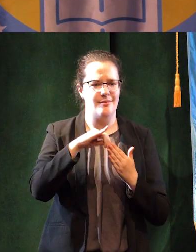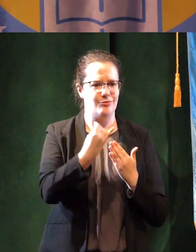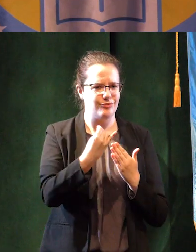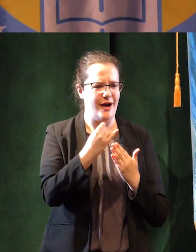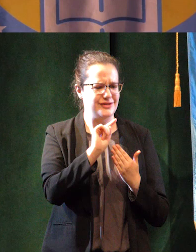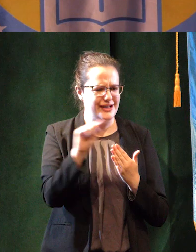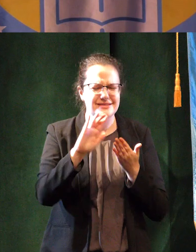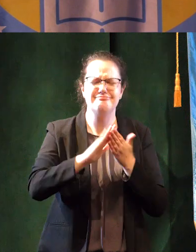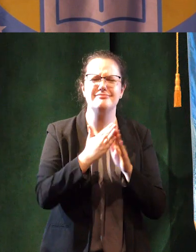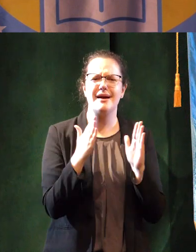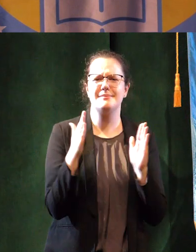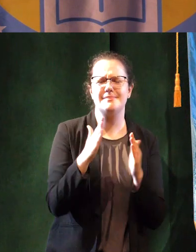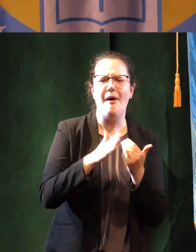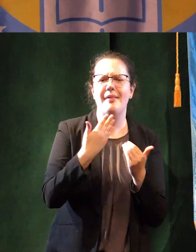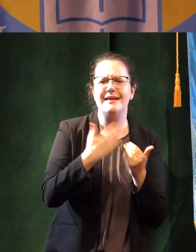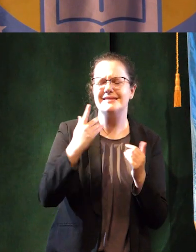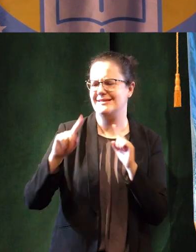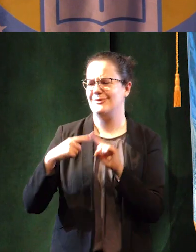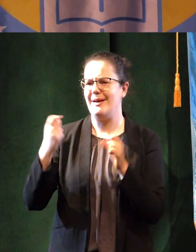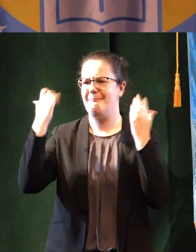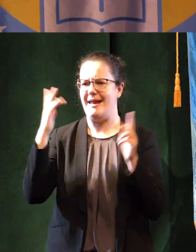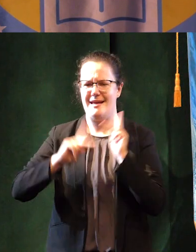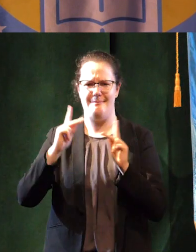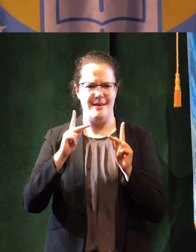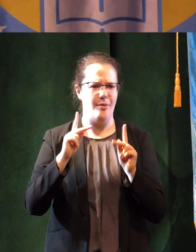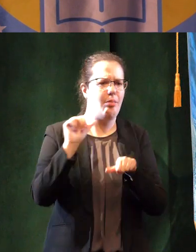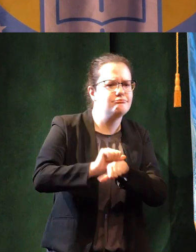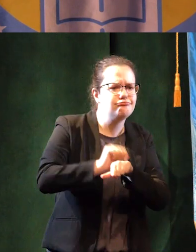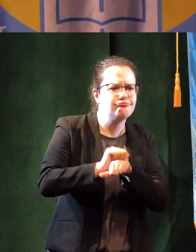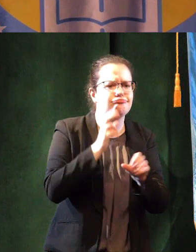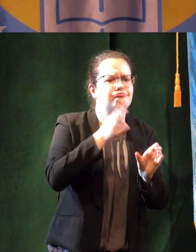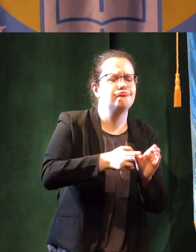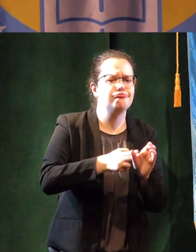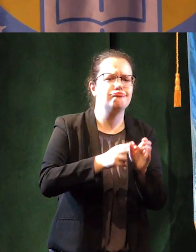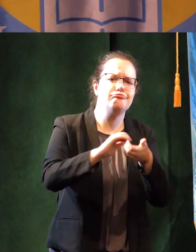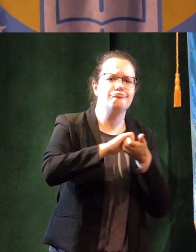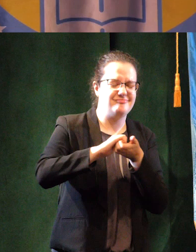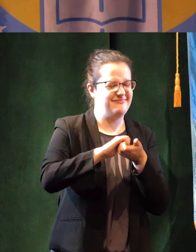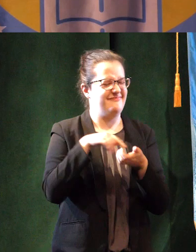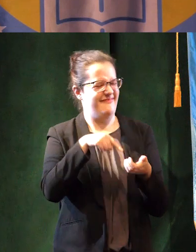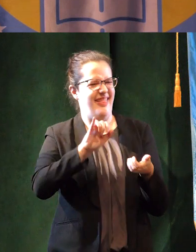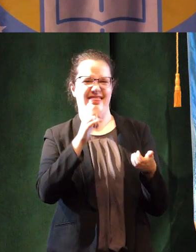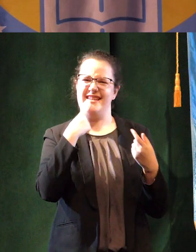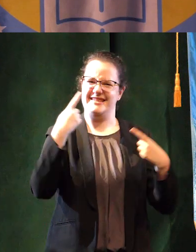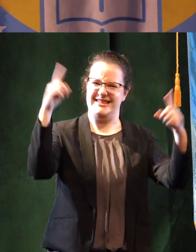when participation is great and I think that's what makes it success we in the